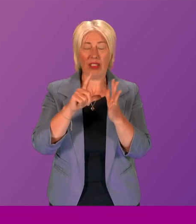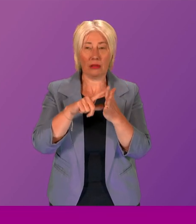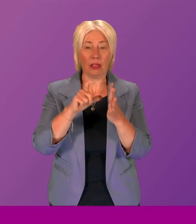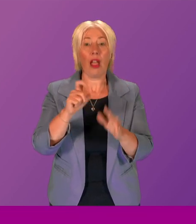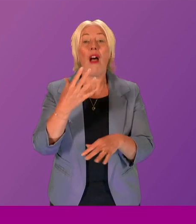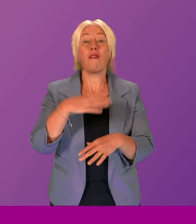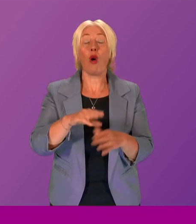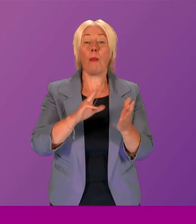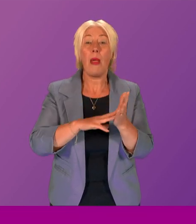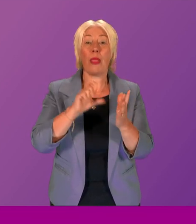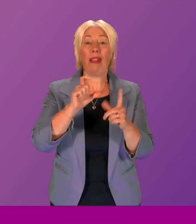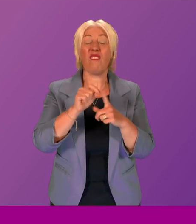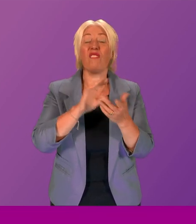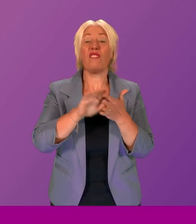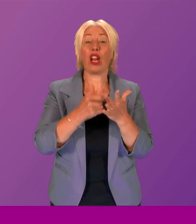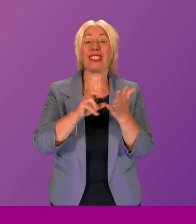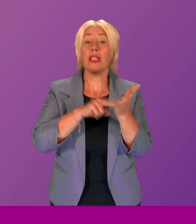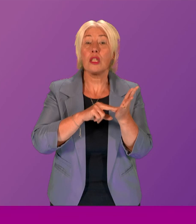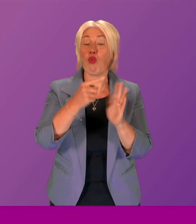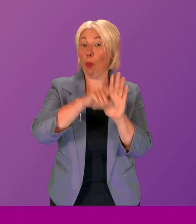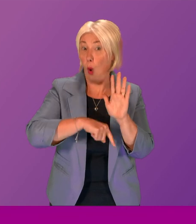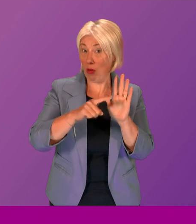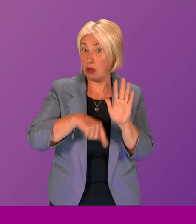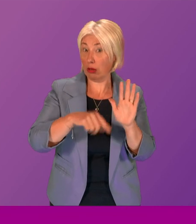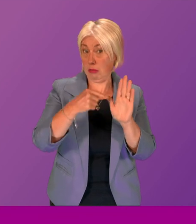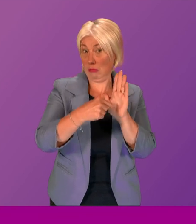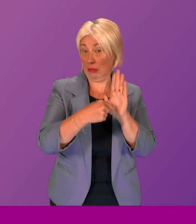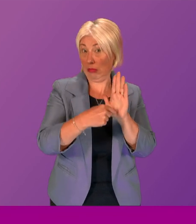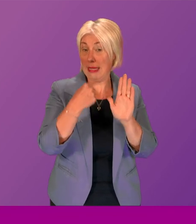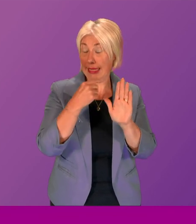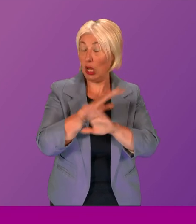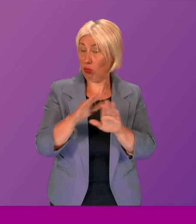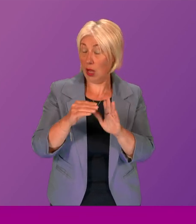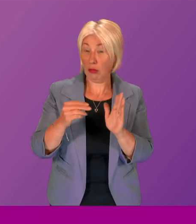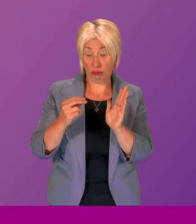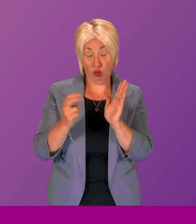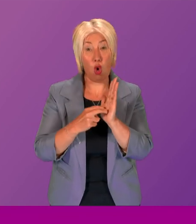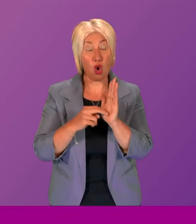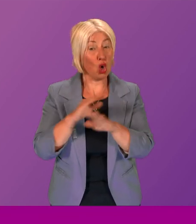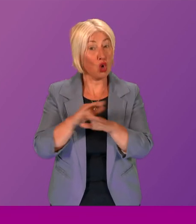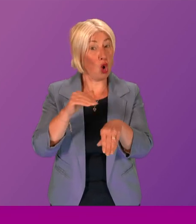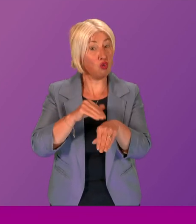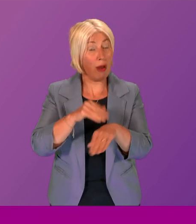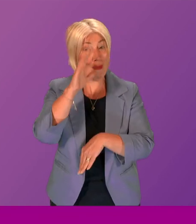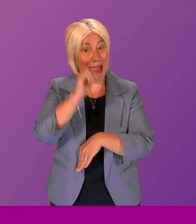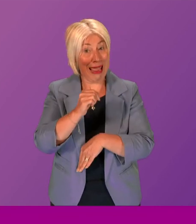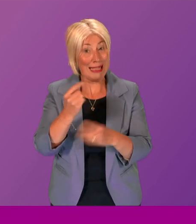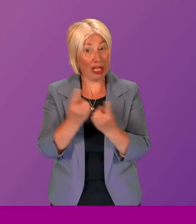Macpherson report. The recording of non-crime incidents has been around for many years.